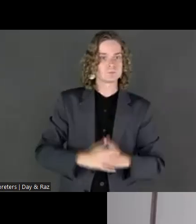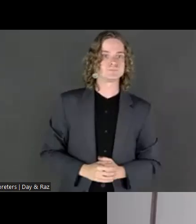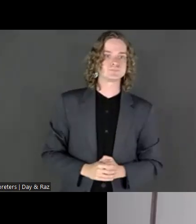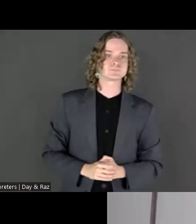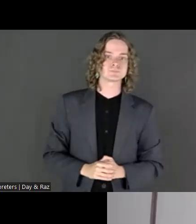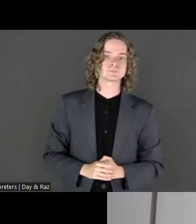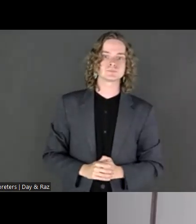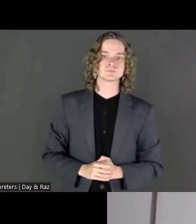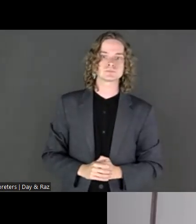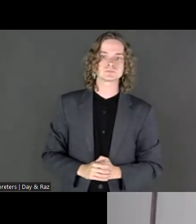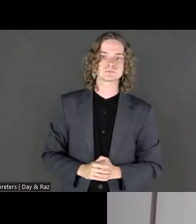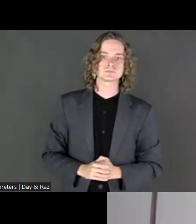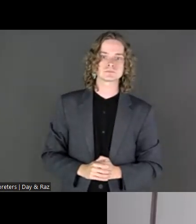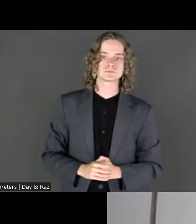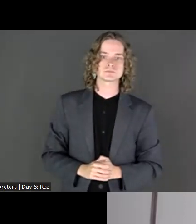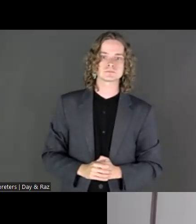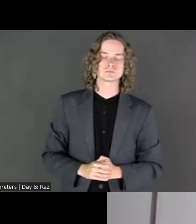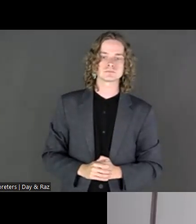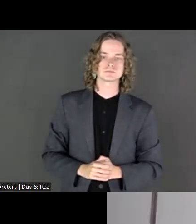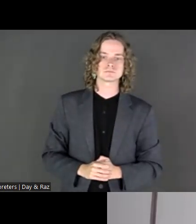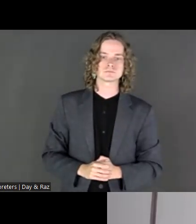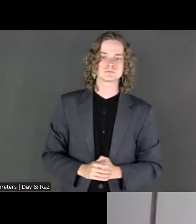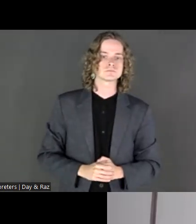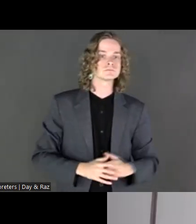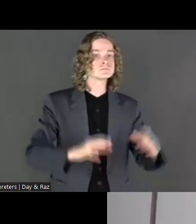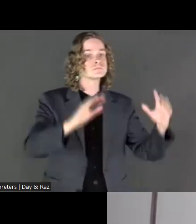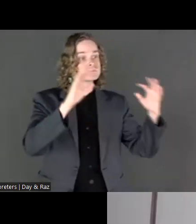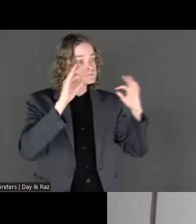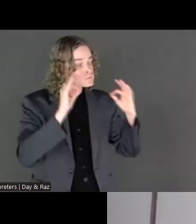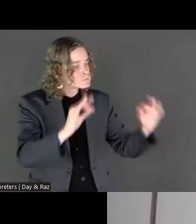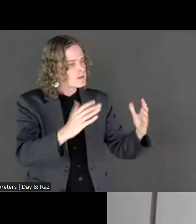of disability inclusive humanitarian action in the global and local level.